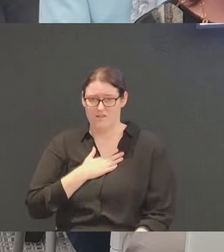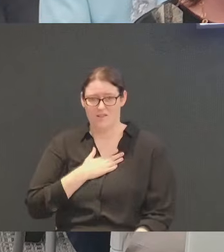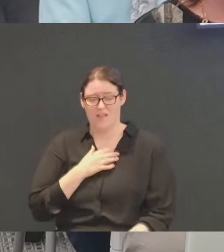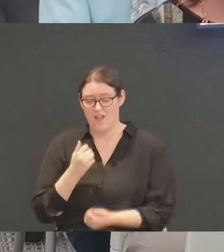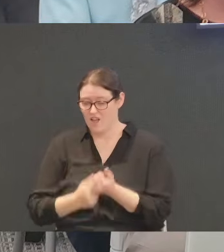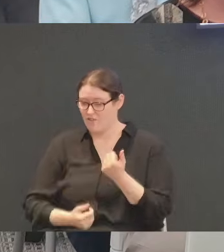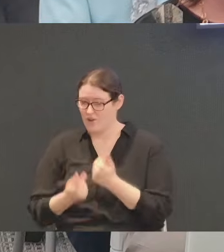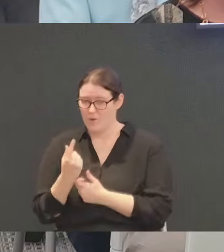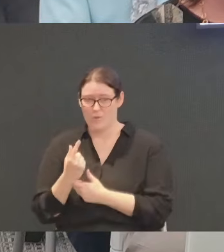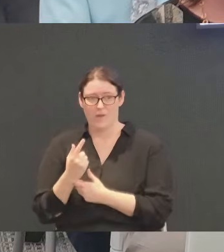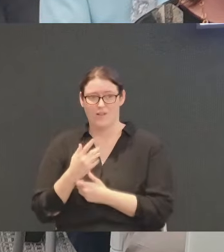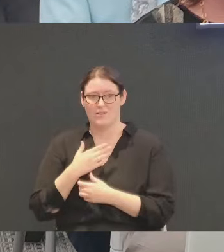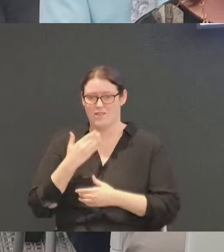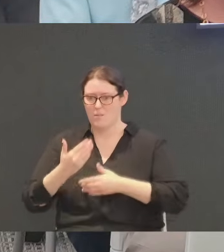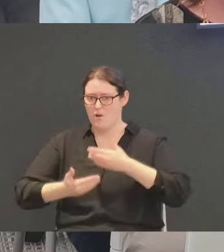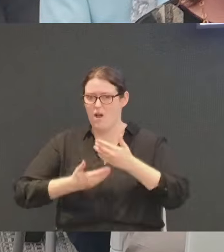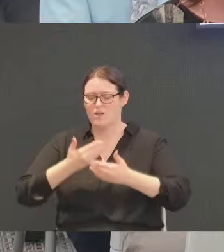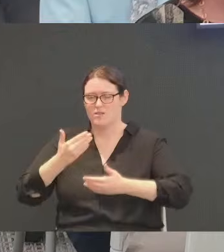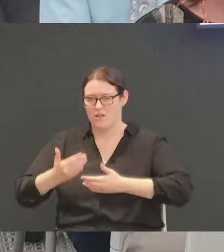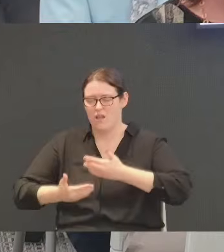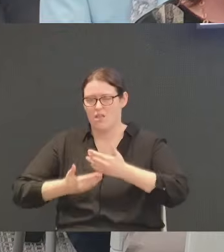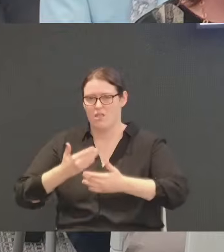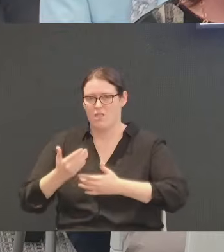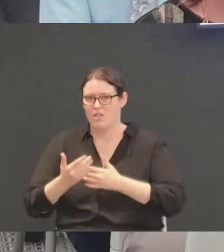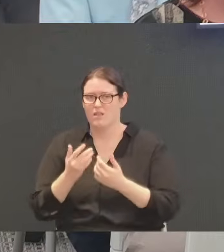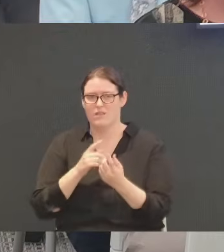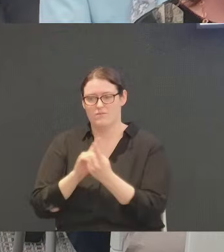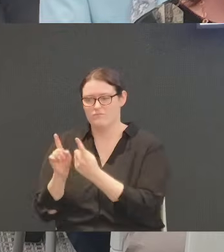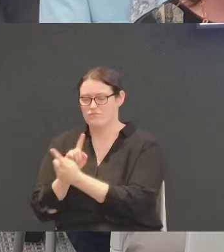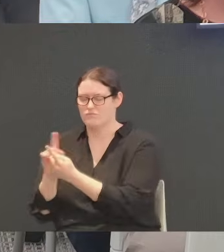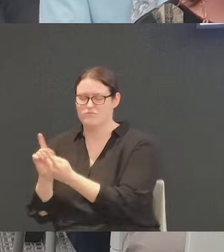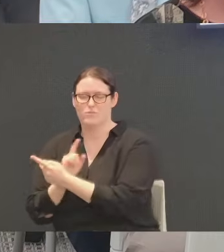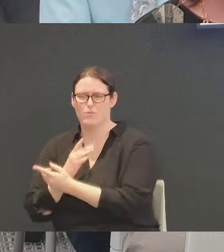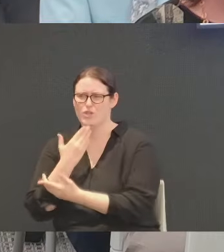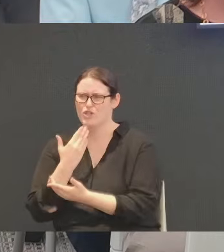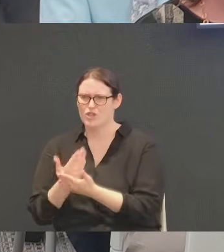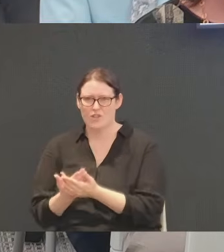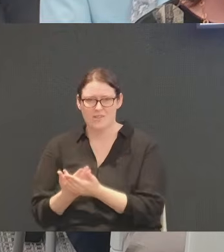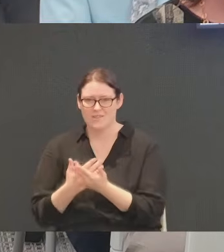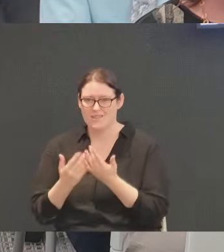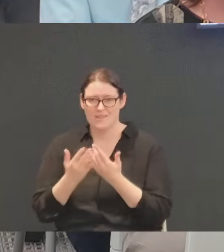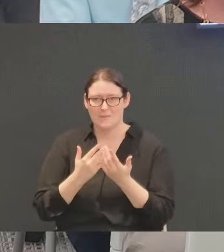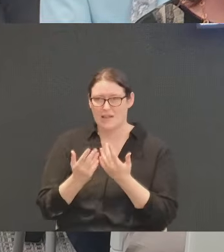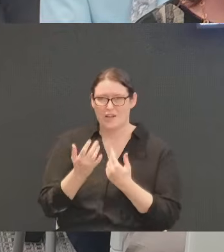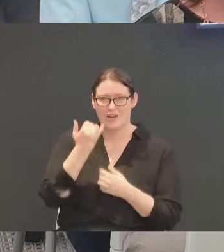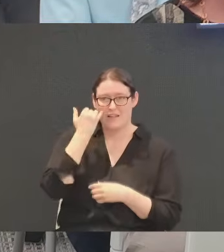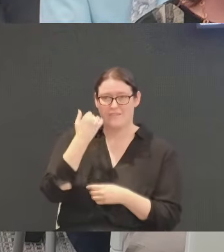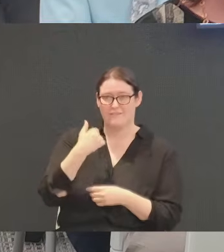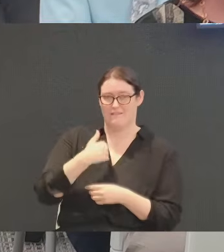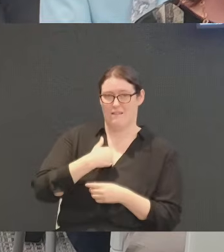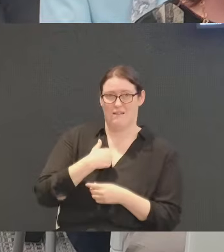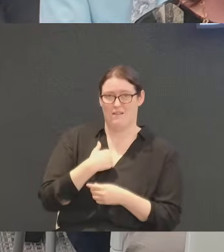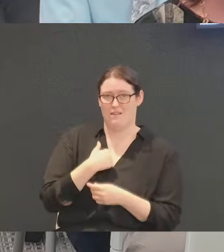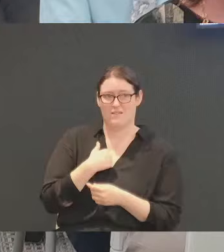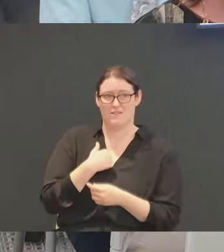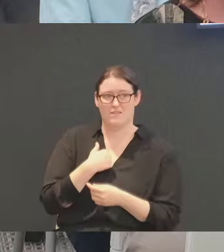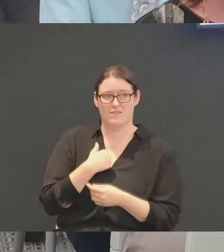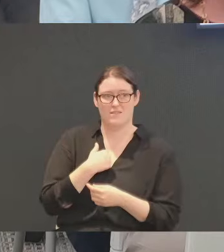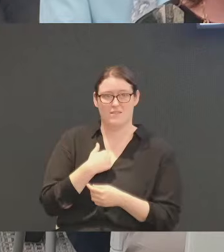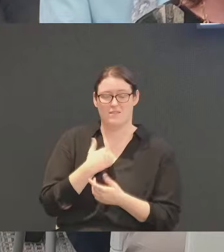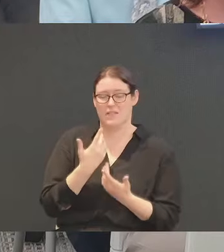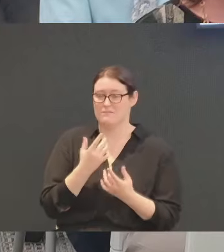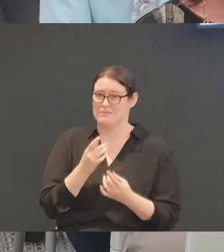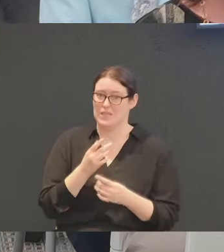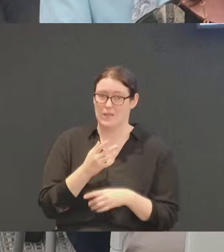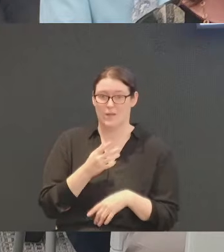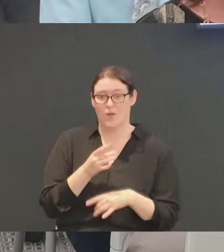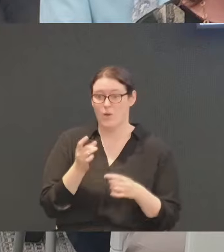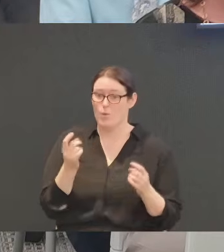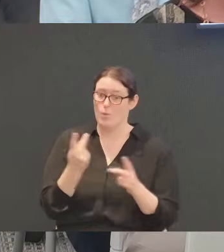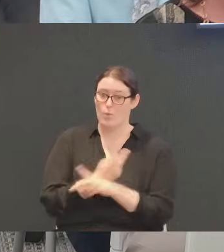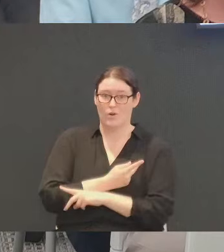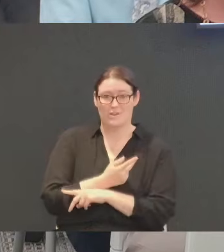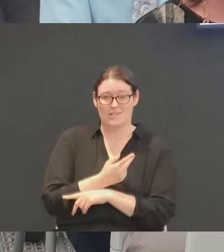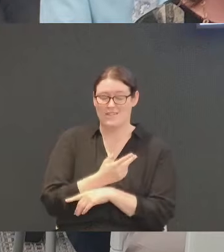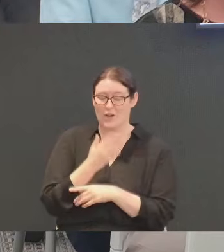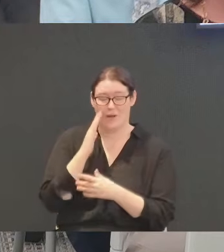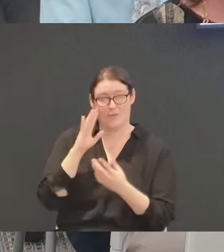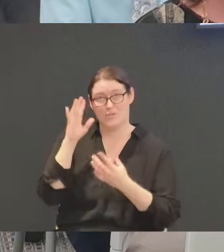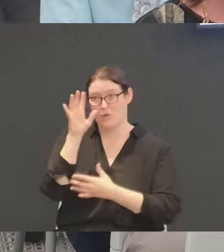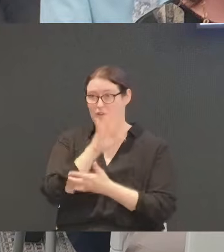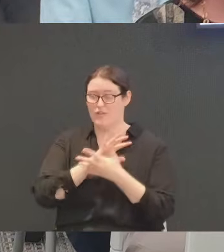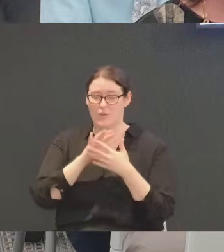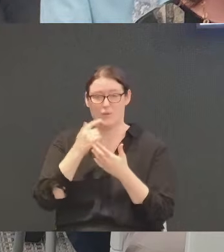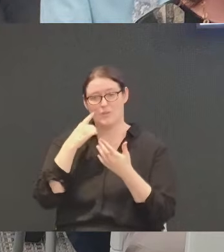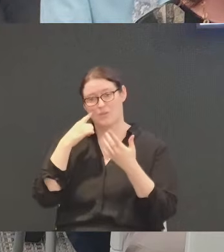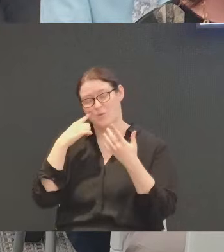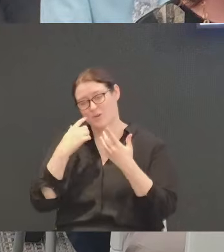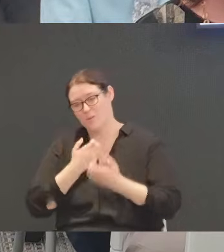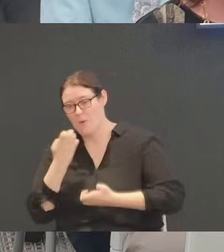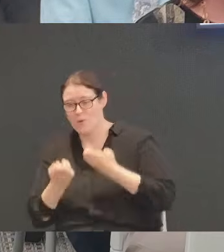in my process was good to me. Even if I was had if I had my nights and days messed up, I cried enough